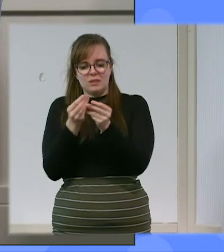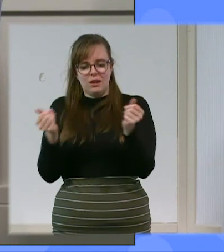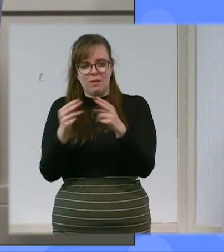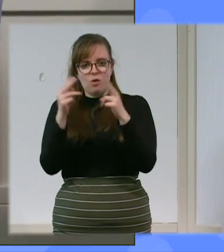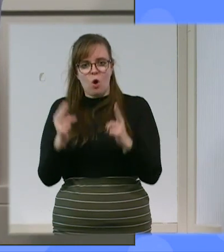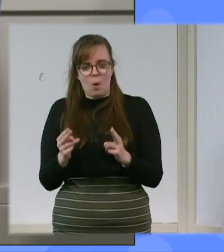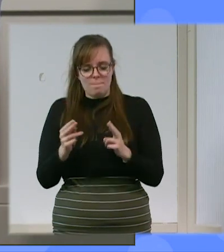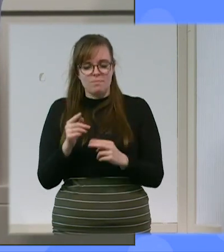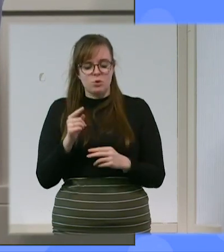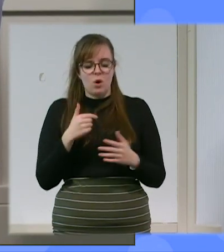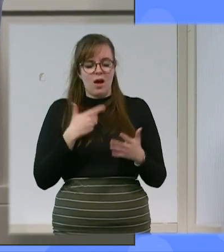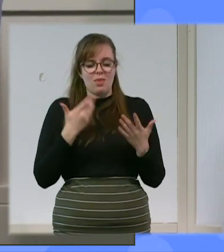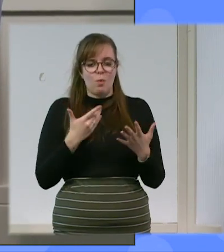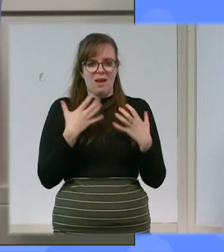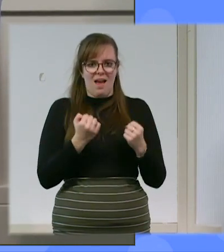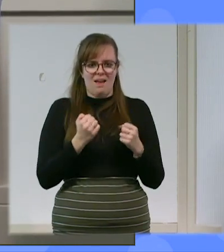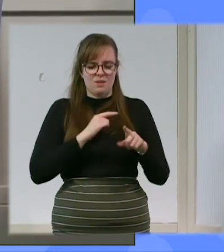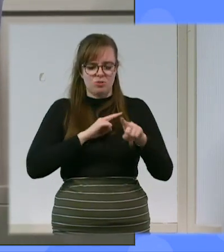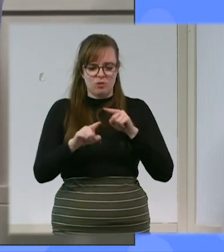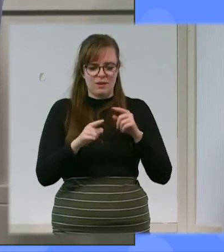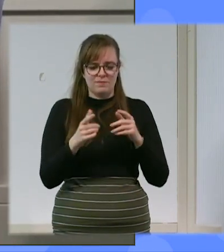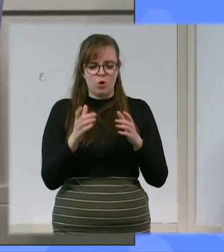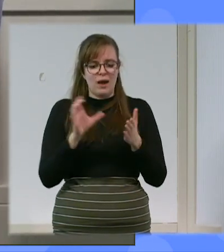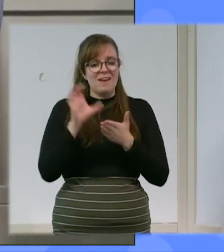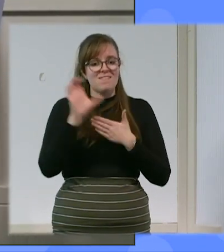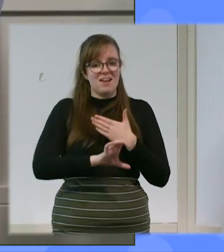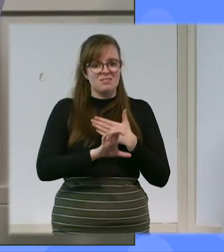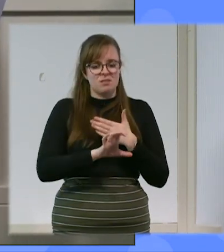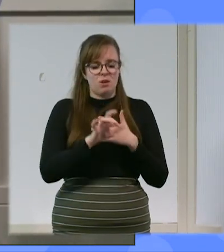attempts at the moment at an investor level in terms of saying if you're going